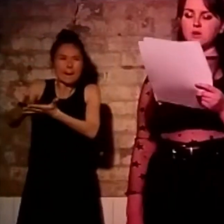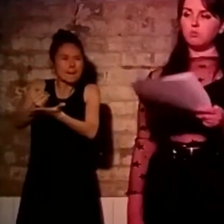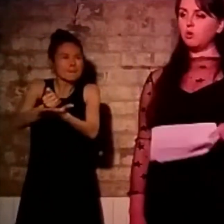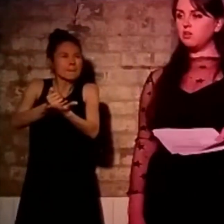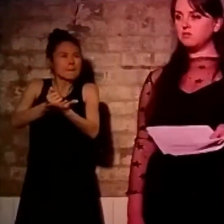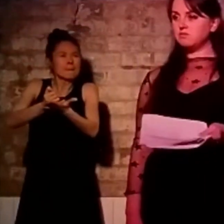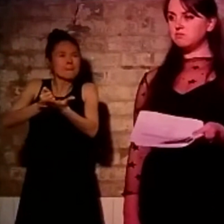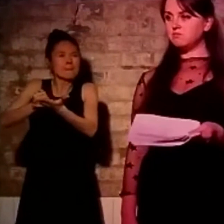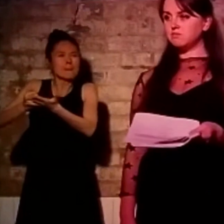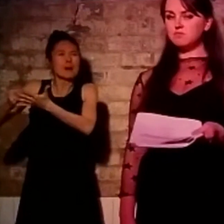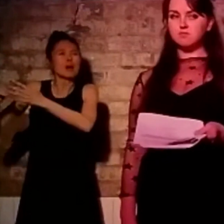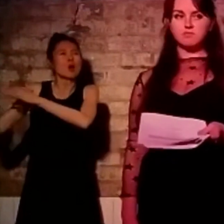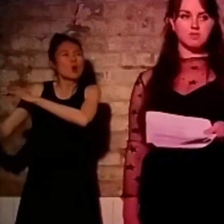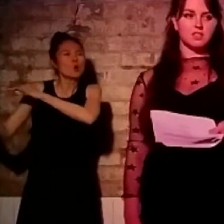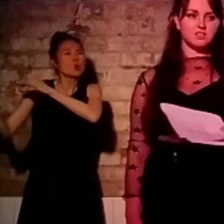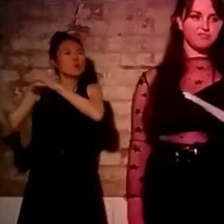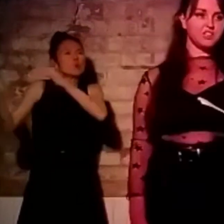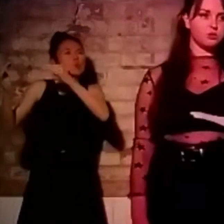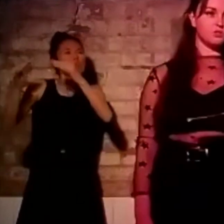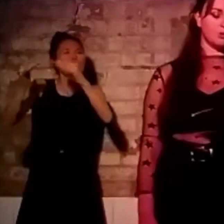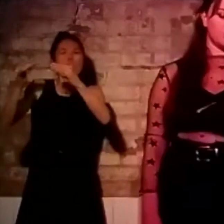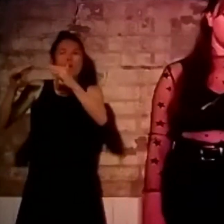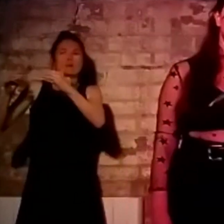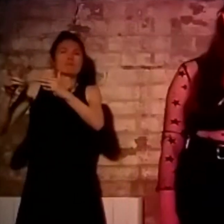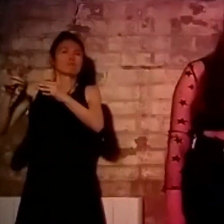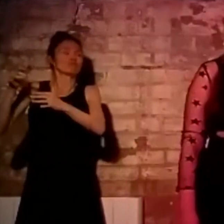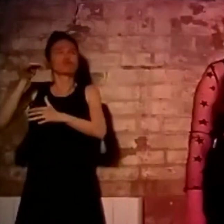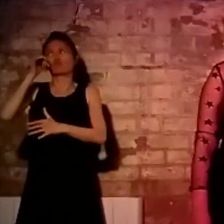War is fickle sport.